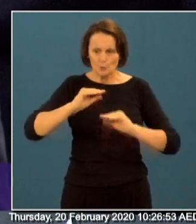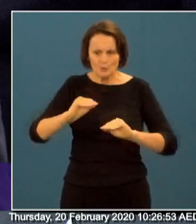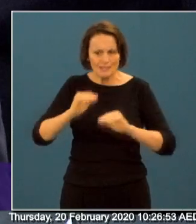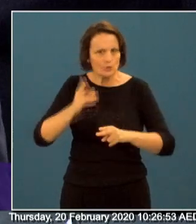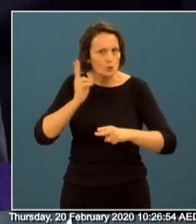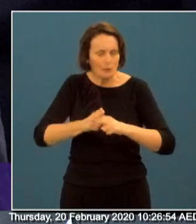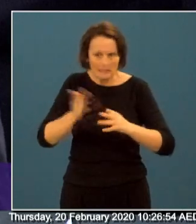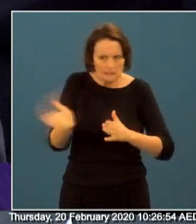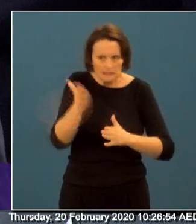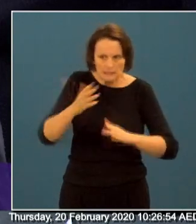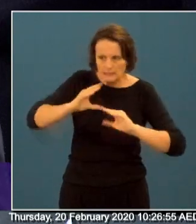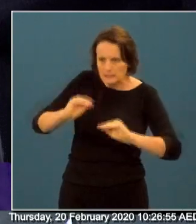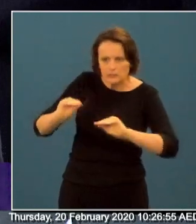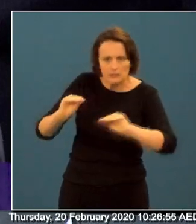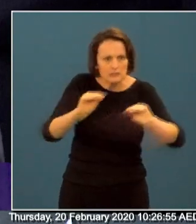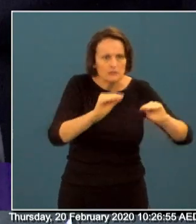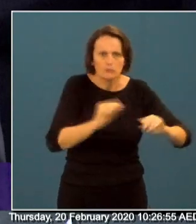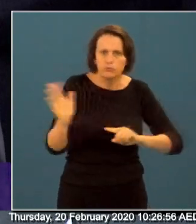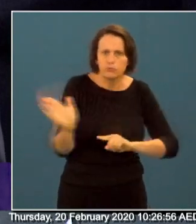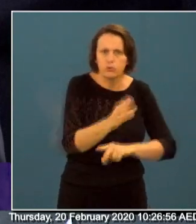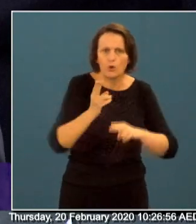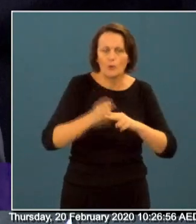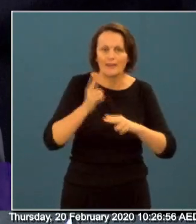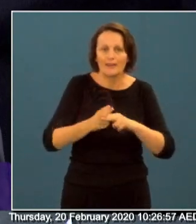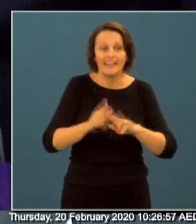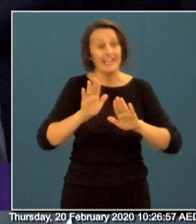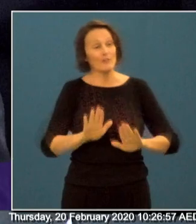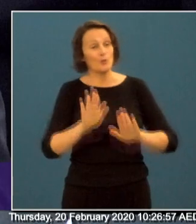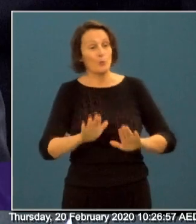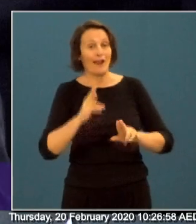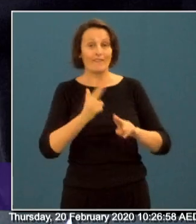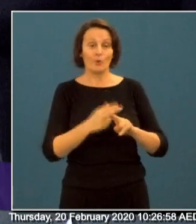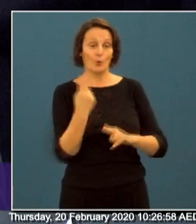and waiting for bright-eyed medical students that are entering